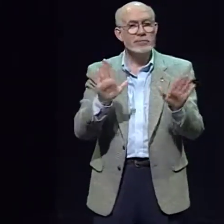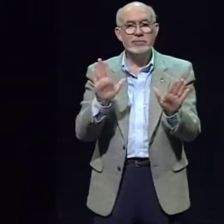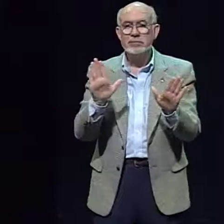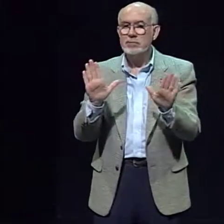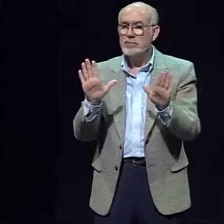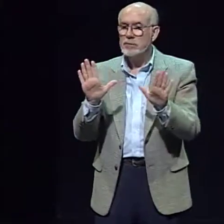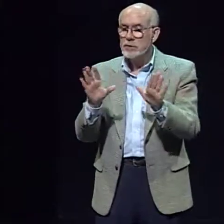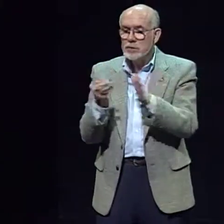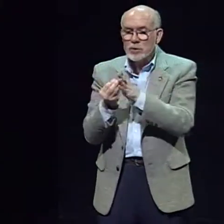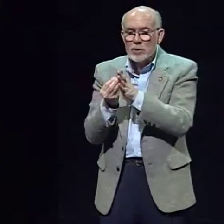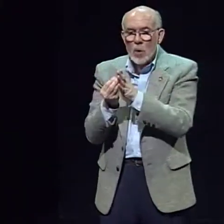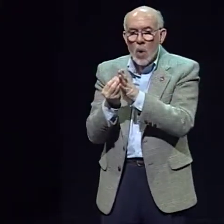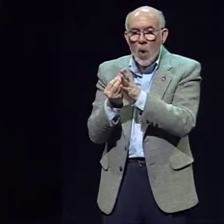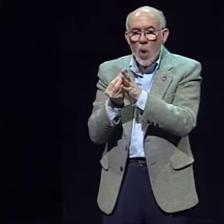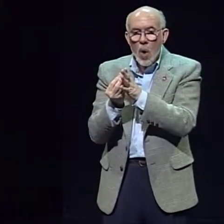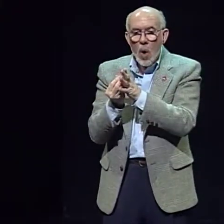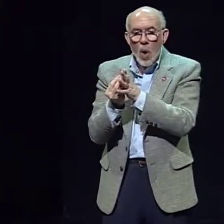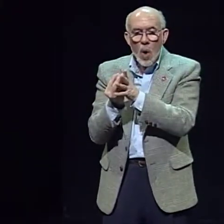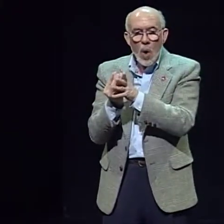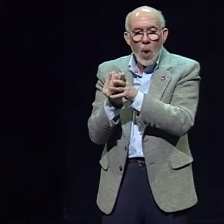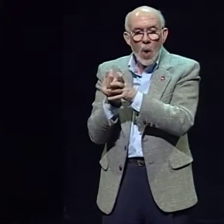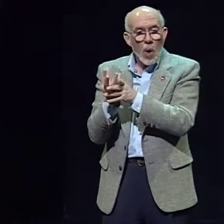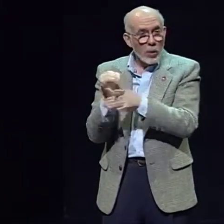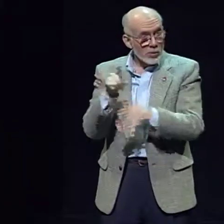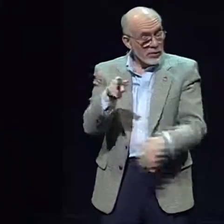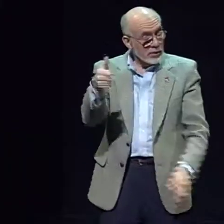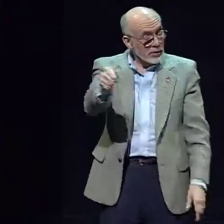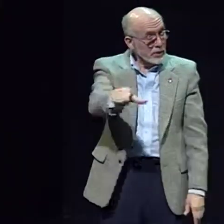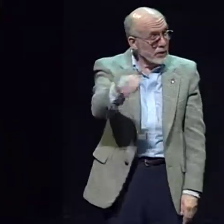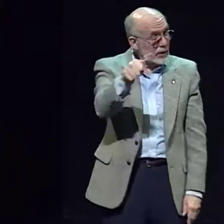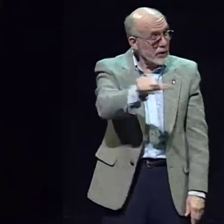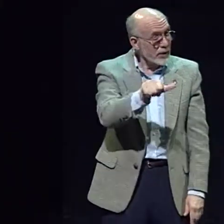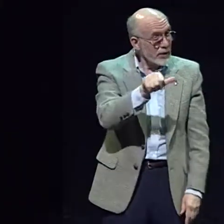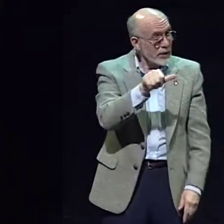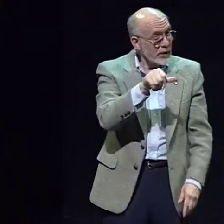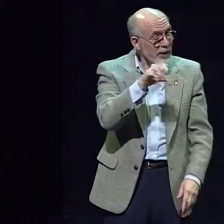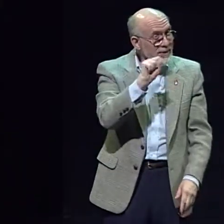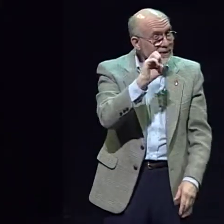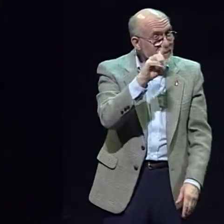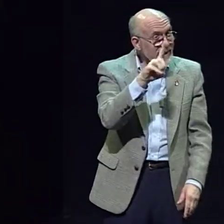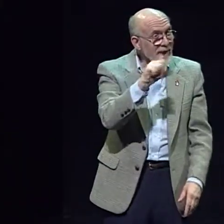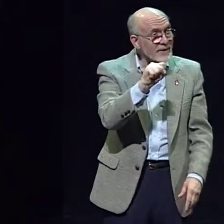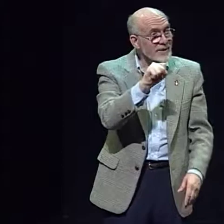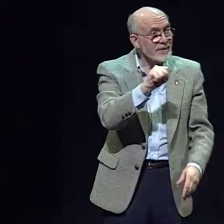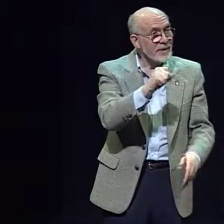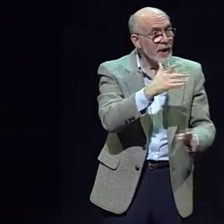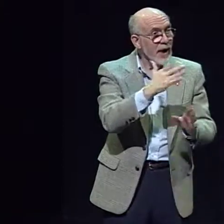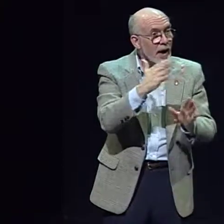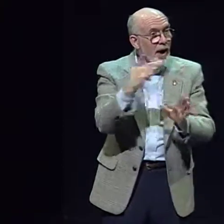IMPORTANT THAT YOU GIVE IT TIME, THAT YOU'RE NOT RUSHED, THAT YOU ALLOW IT TO EVOLVE.